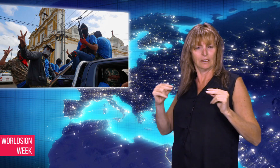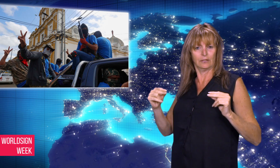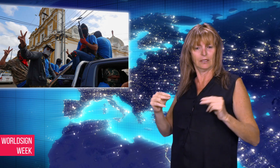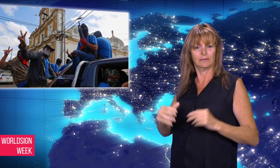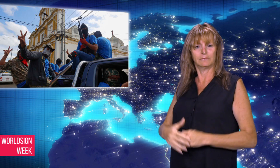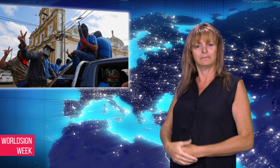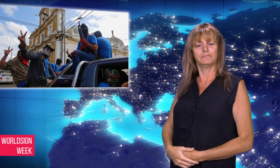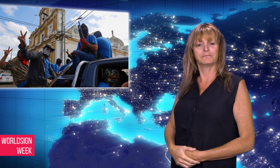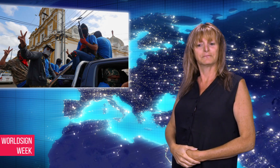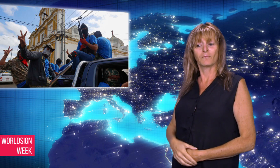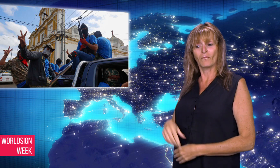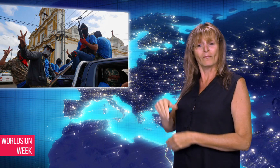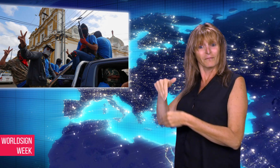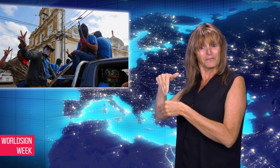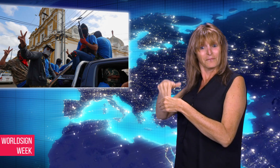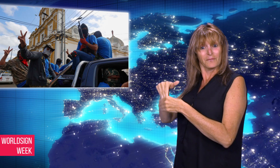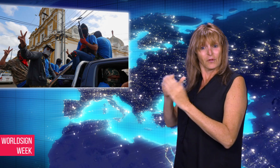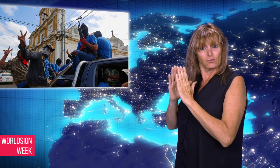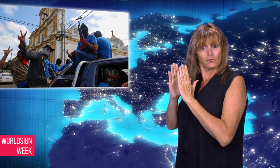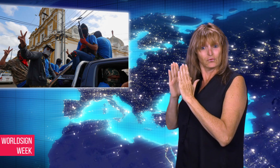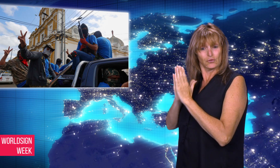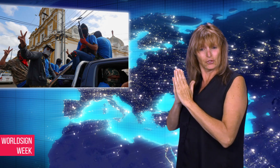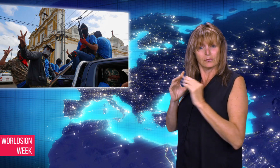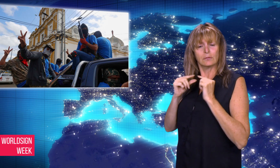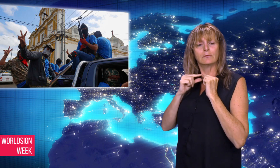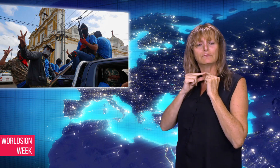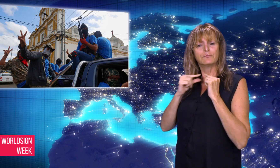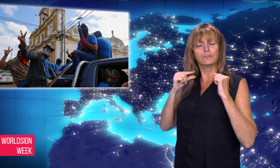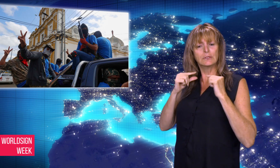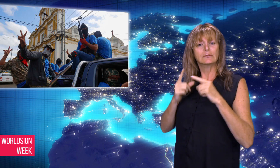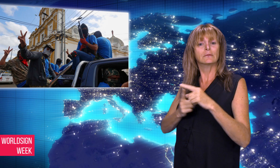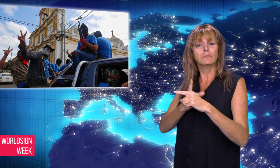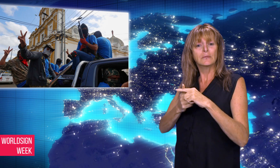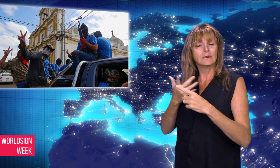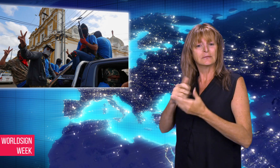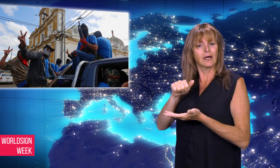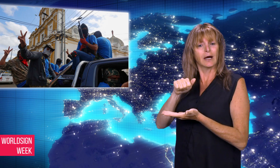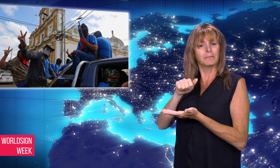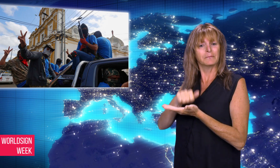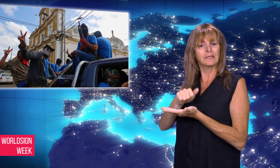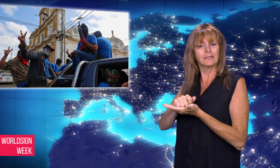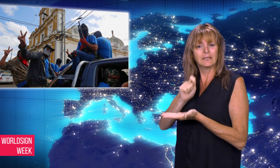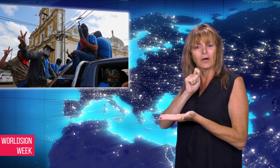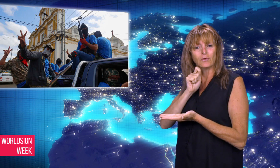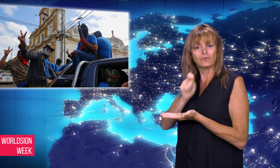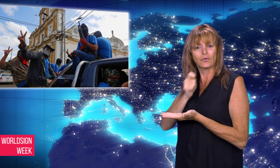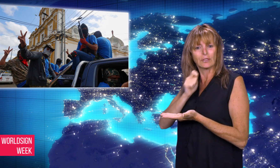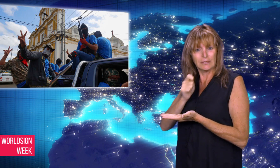negotiated the students’ release. Ten